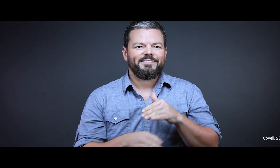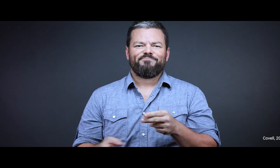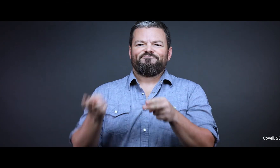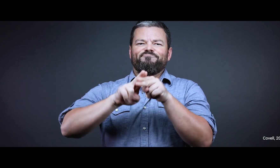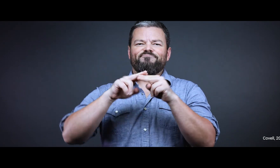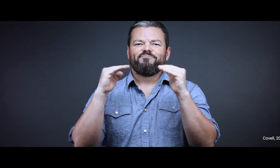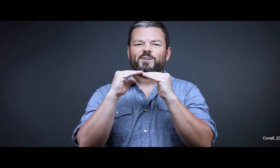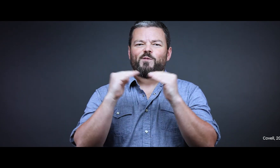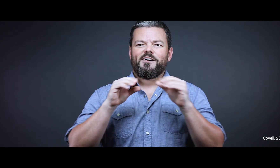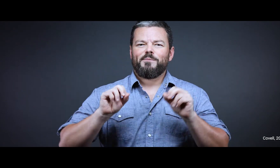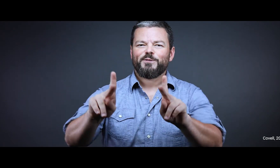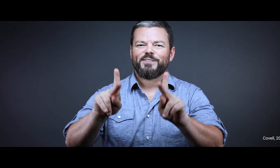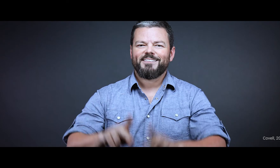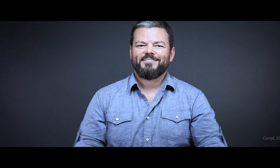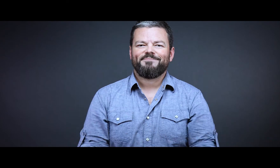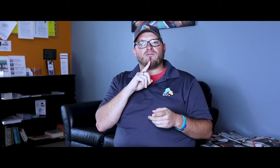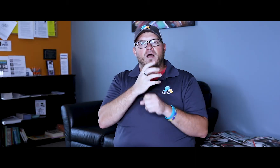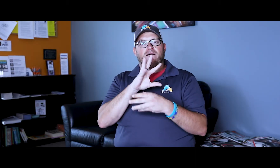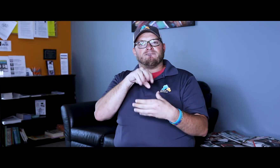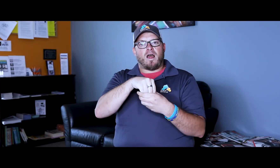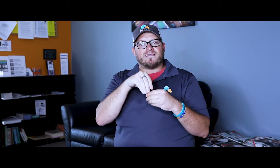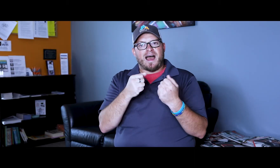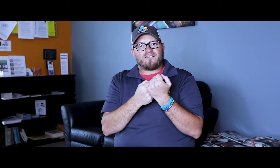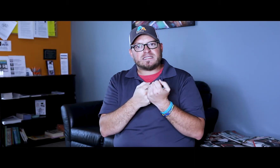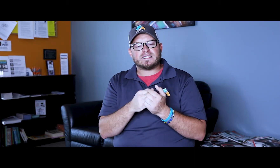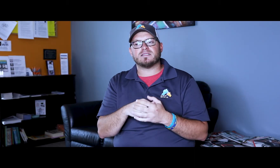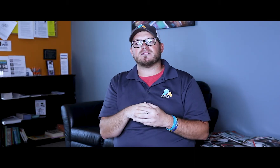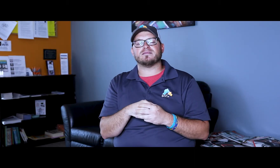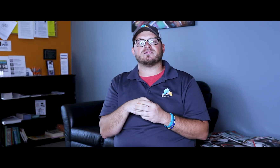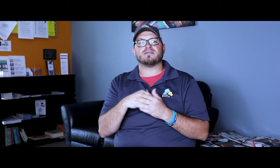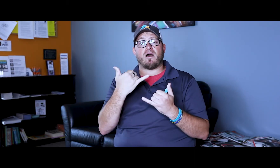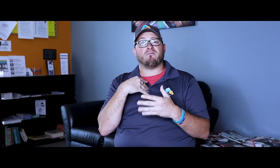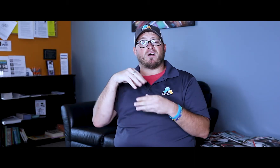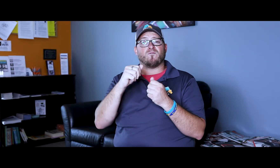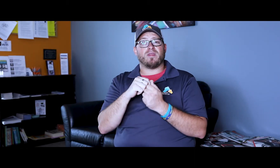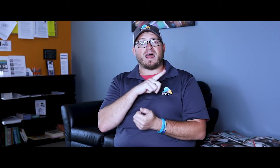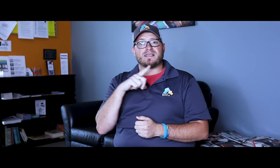discrimination, and equal opportunities. I got involved with advocacy work, and now, I'm involved